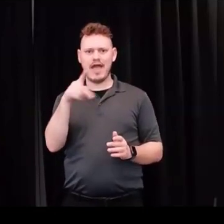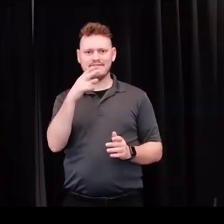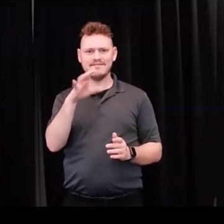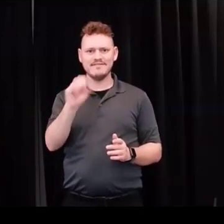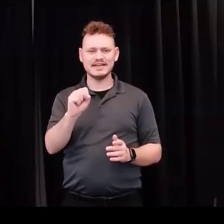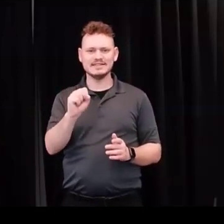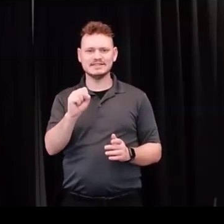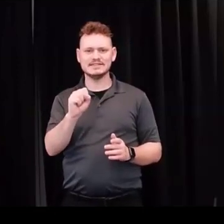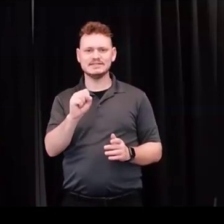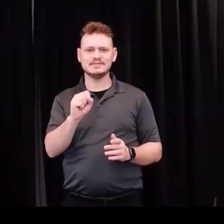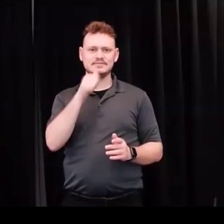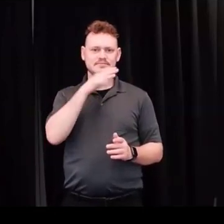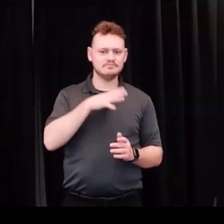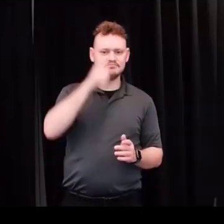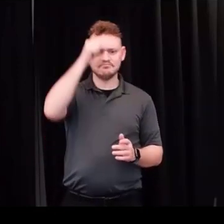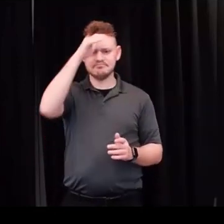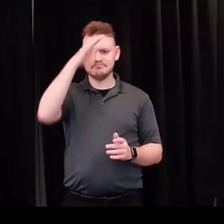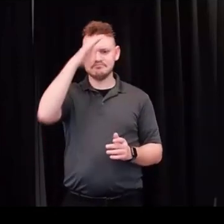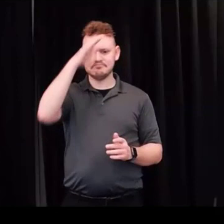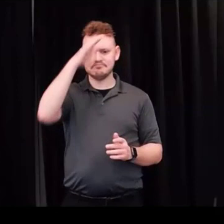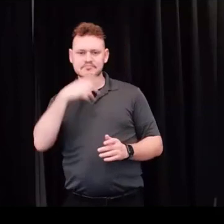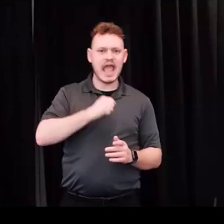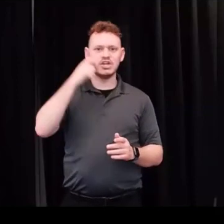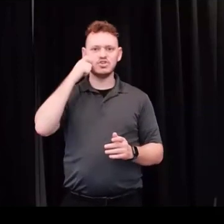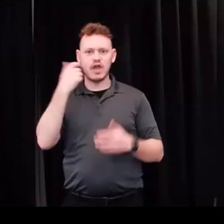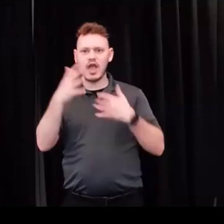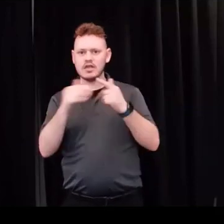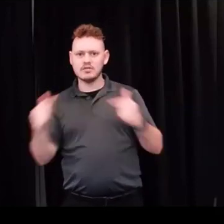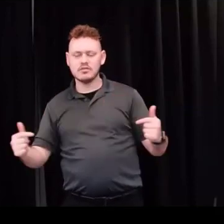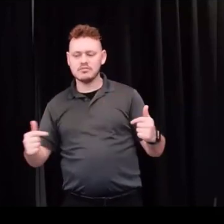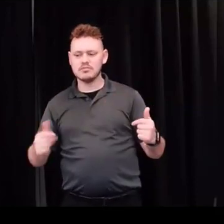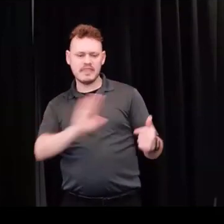and then What's their name?" We're going to give our personas names because like I, like